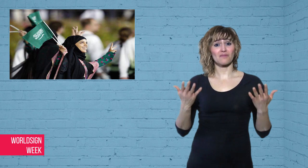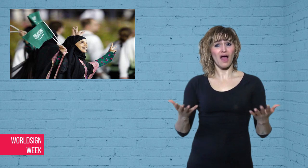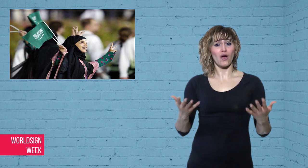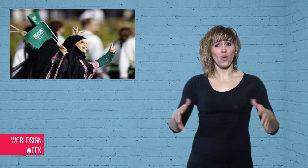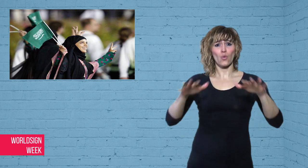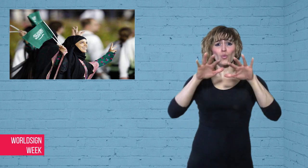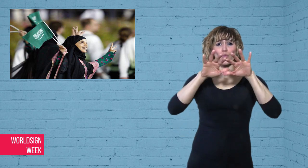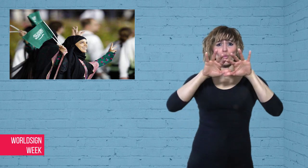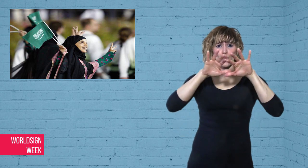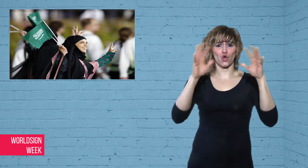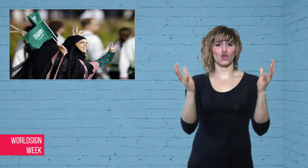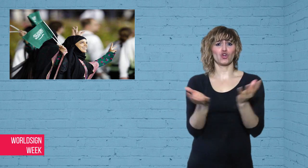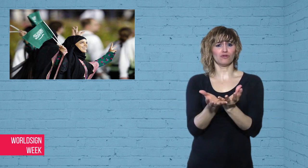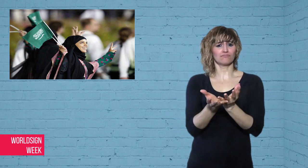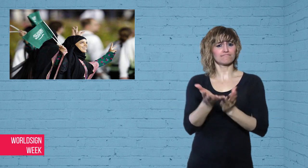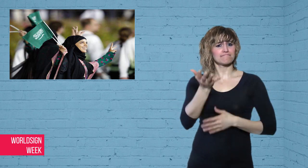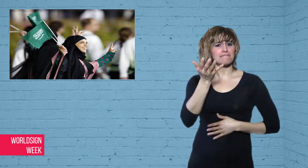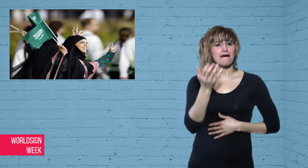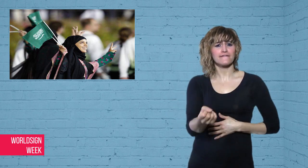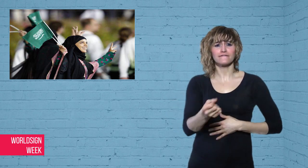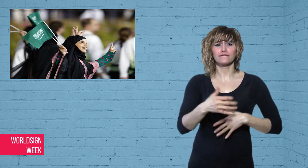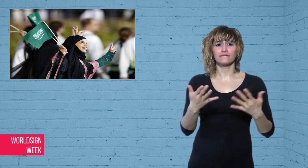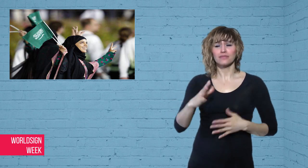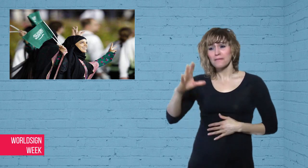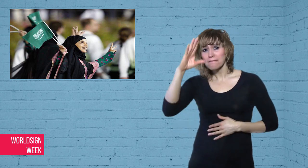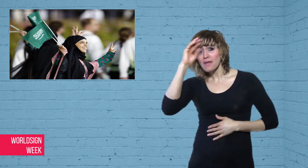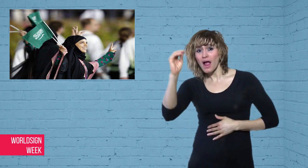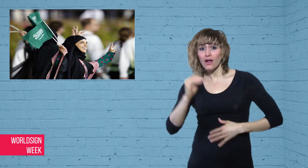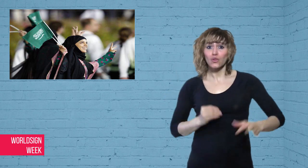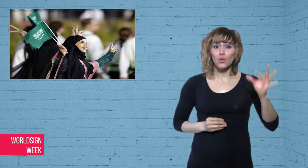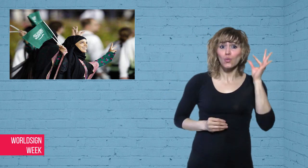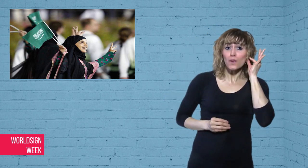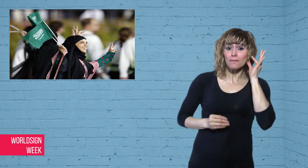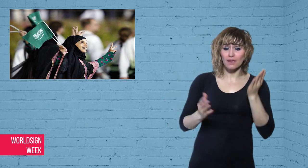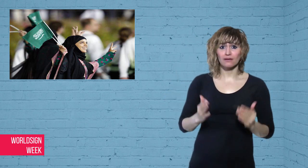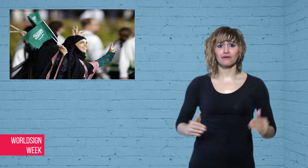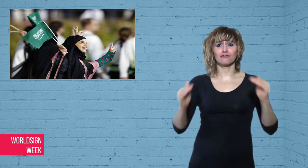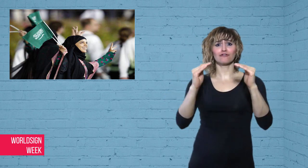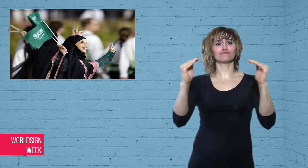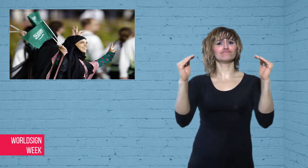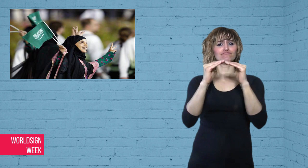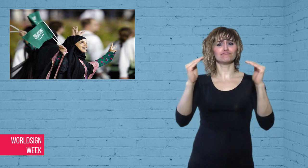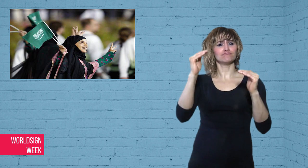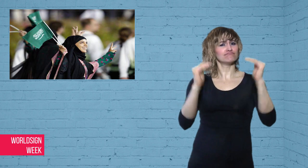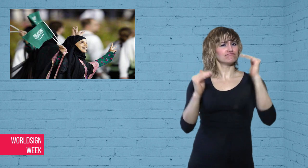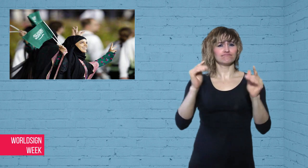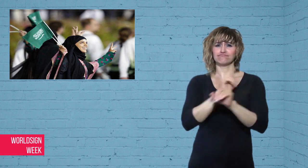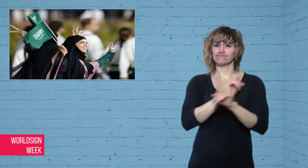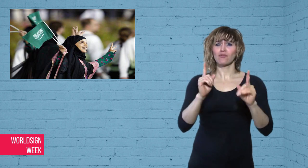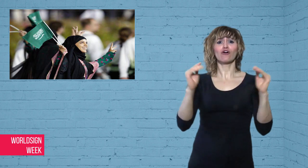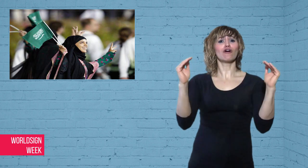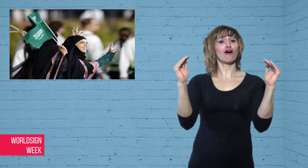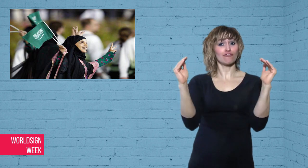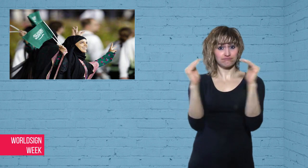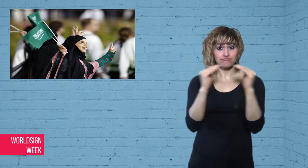Saudi Arabia is ranked one of the